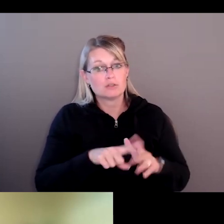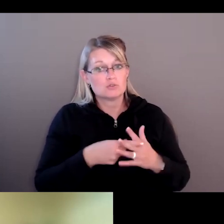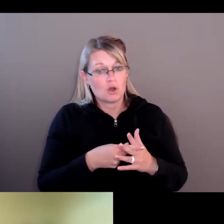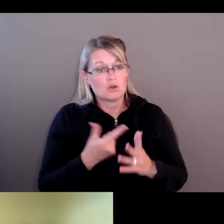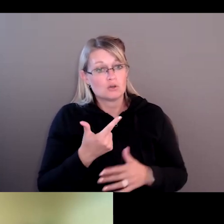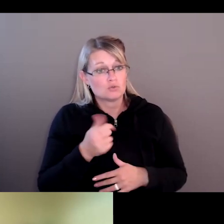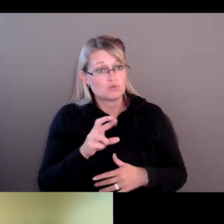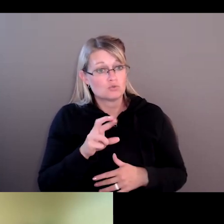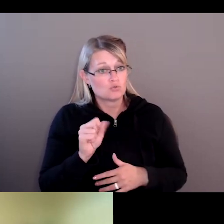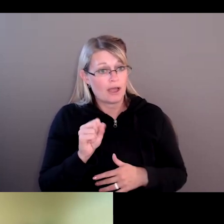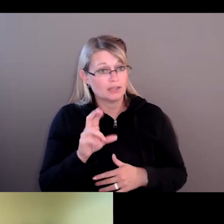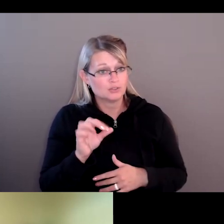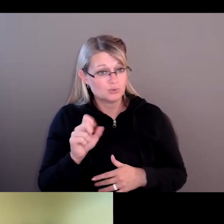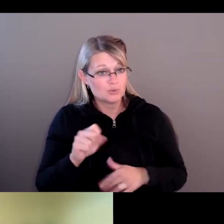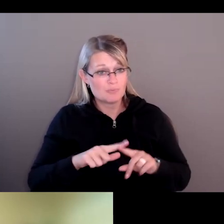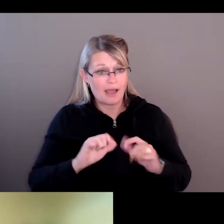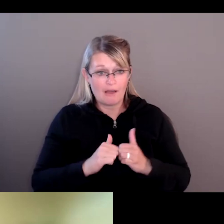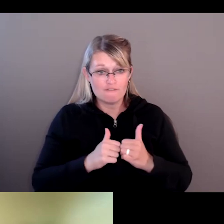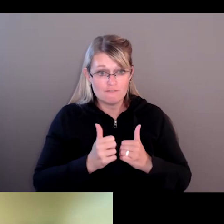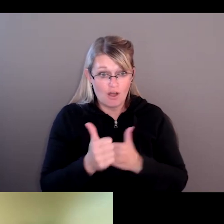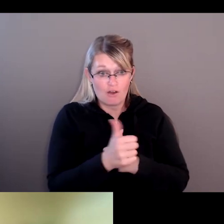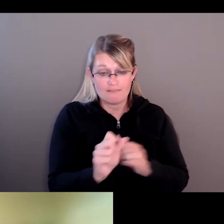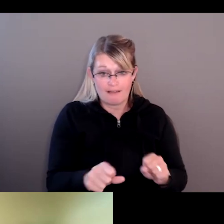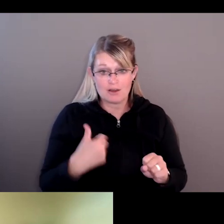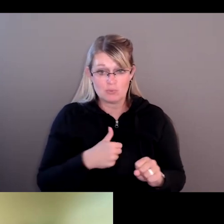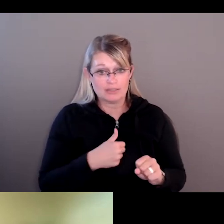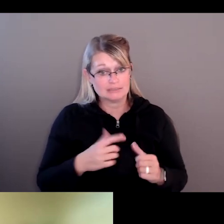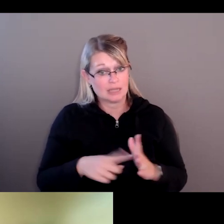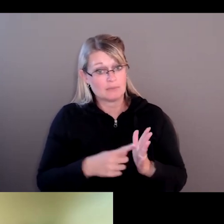but how far can we go with that effort? For a lot of our clients and sometimes a bit of